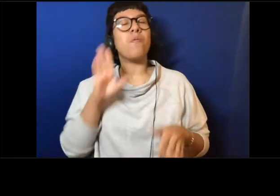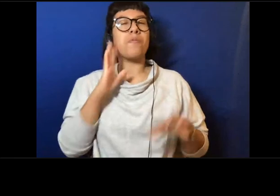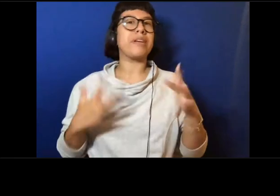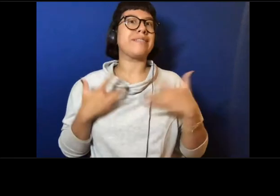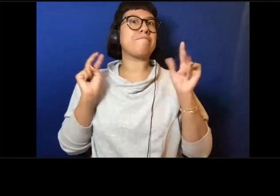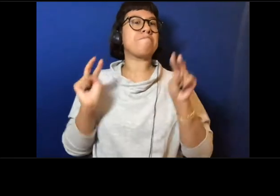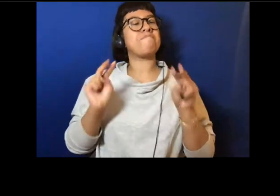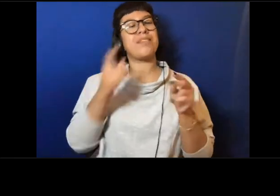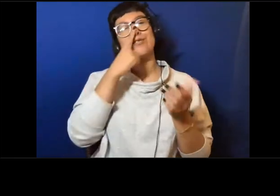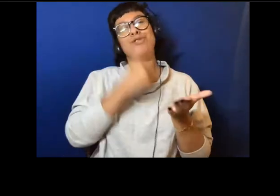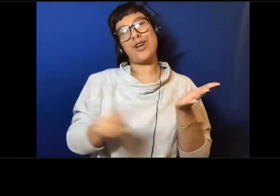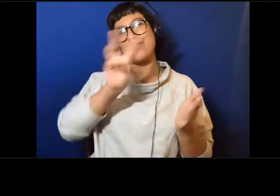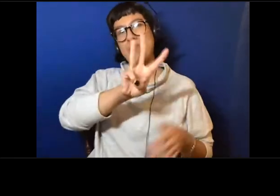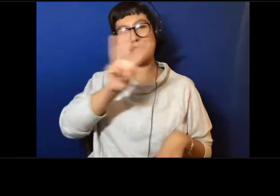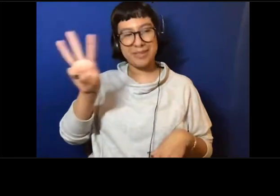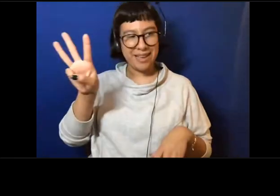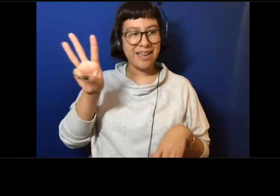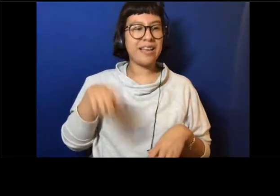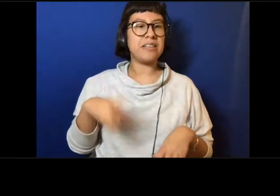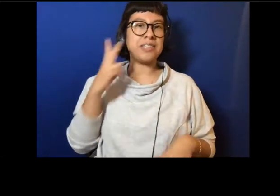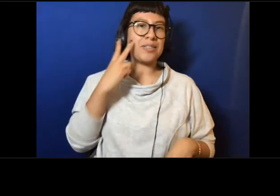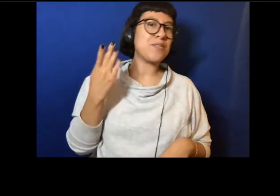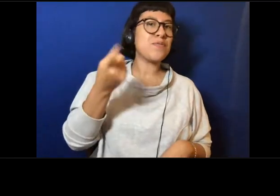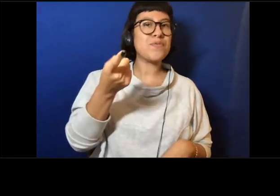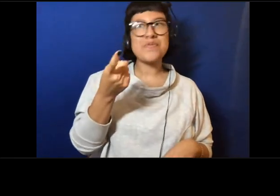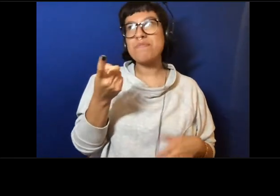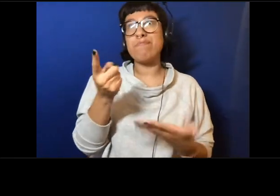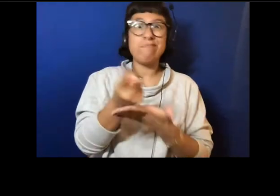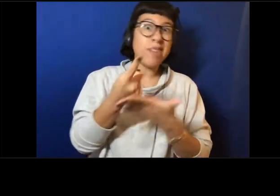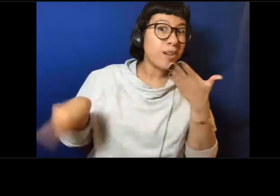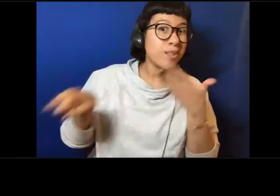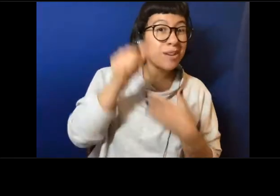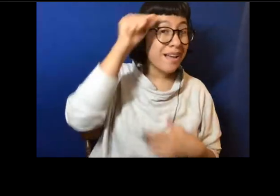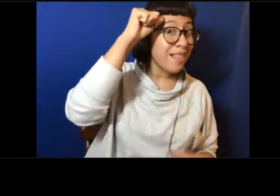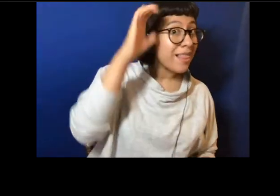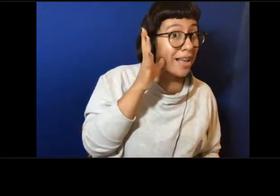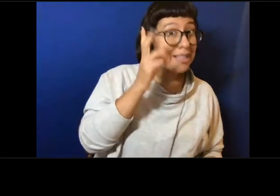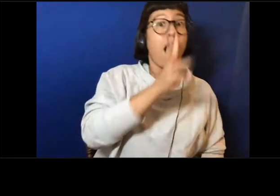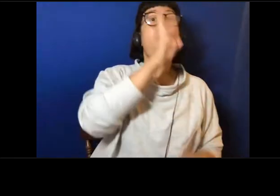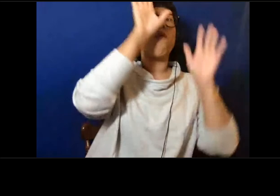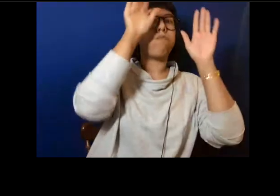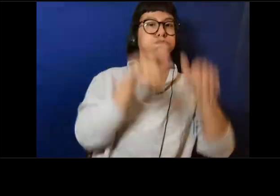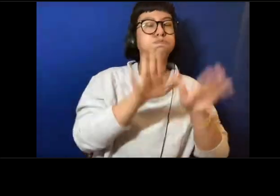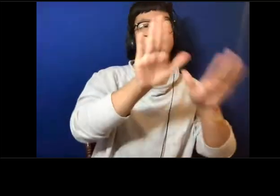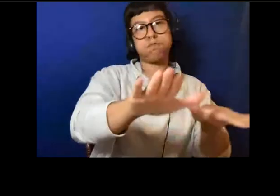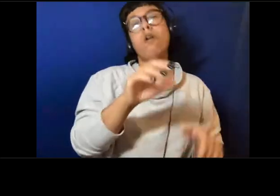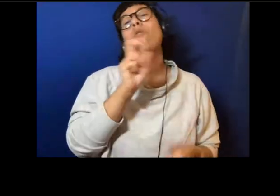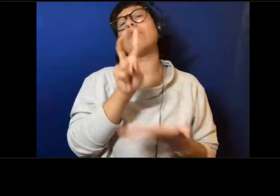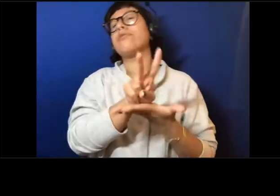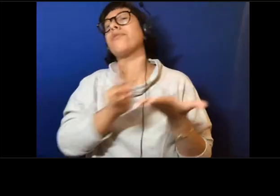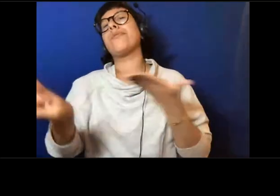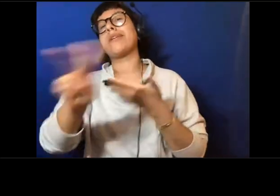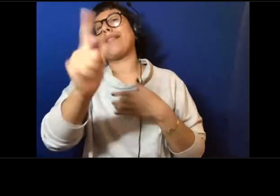So check out our website and we'll see you, either next week at the Alaska tsunami talk, or in two weeks when we go behind the scenes at Milford.